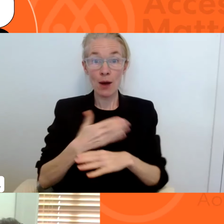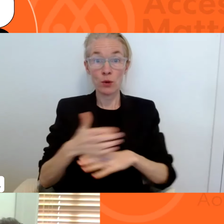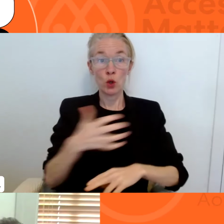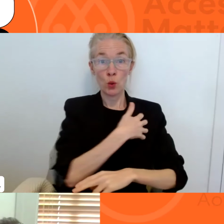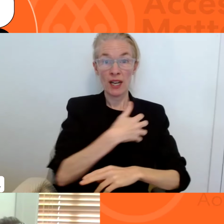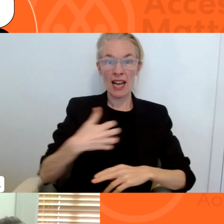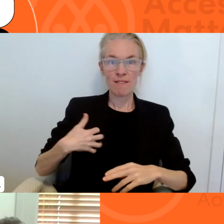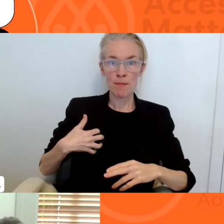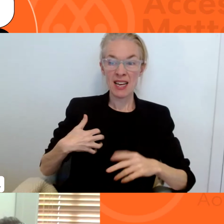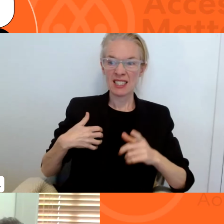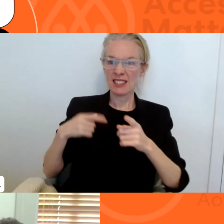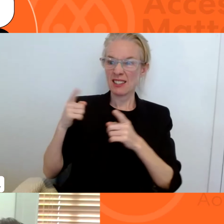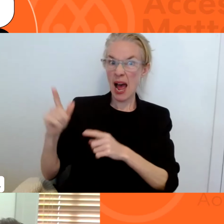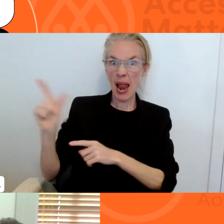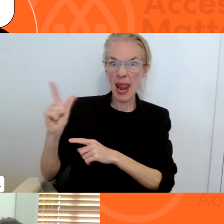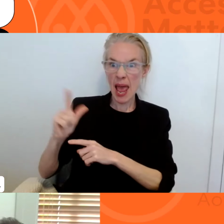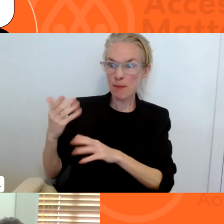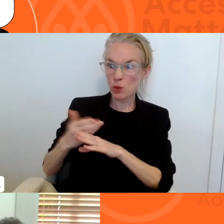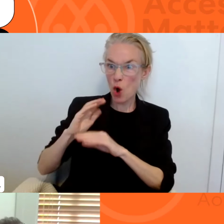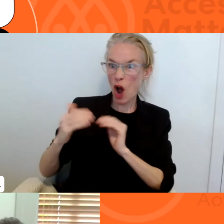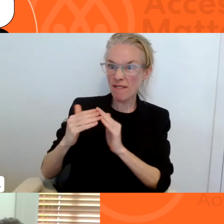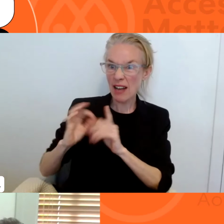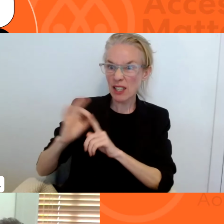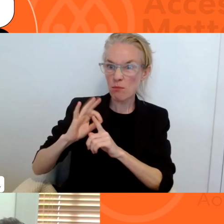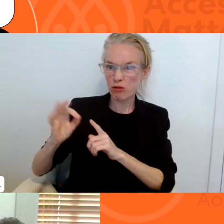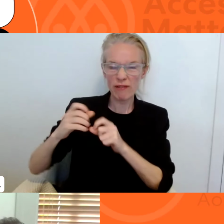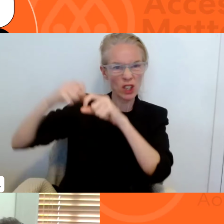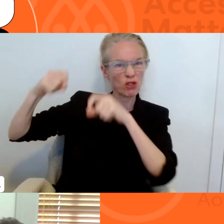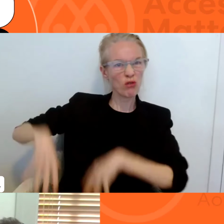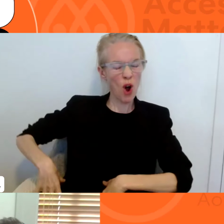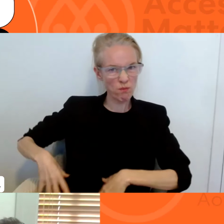faith in this government to provide for the needs of housing in our